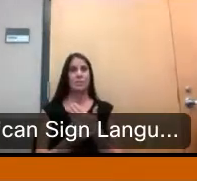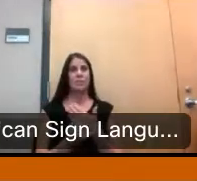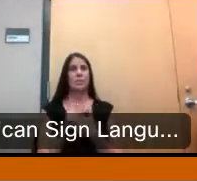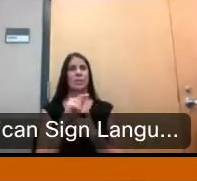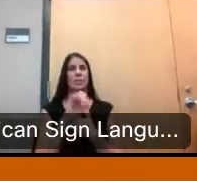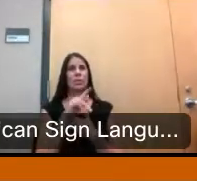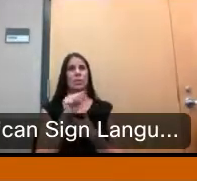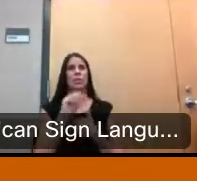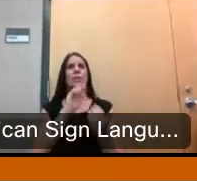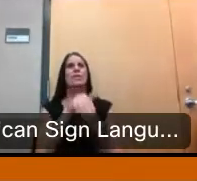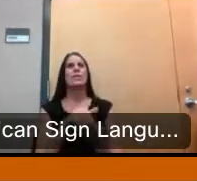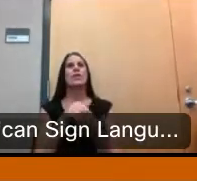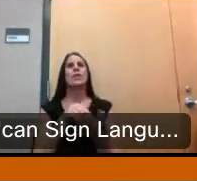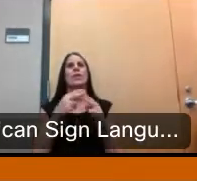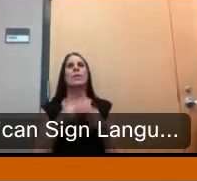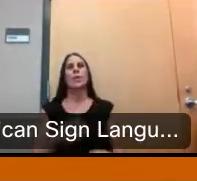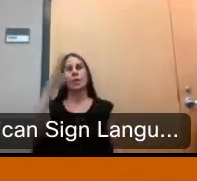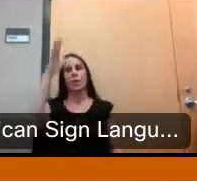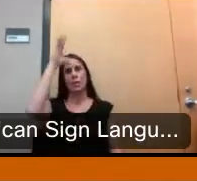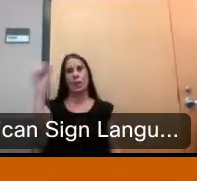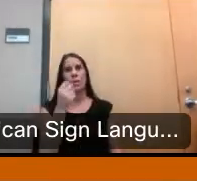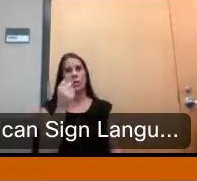called father's playbook. It's supported by the state, and it's about